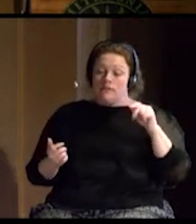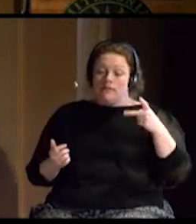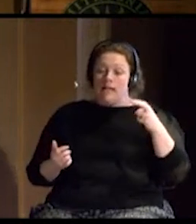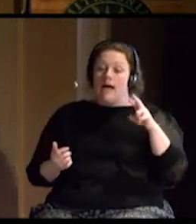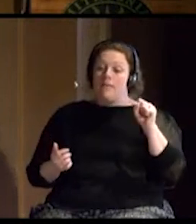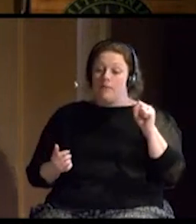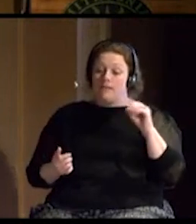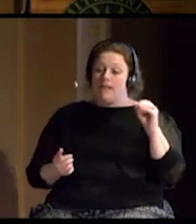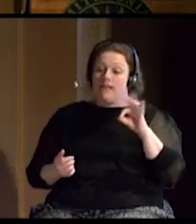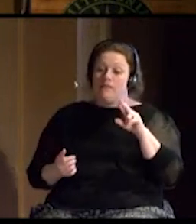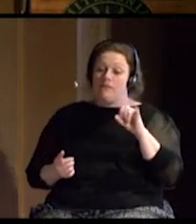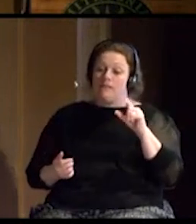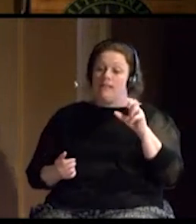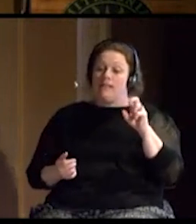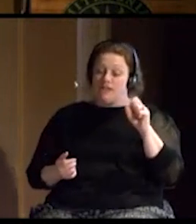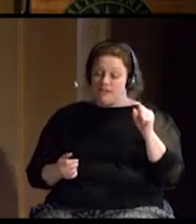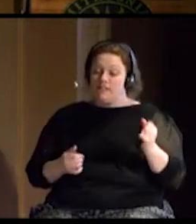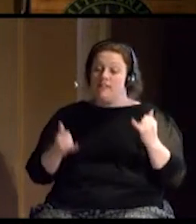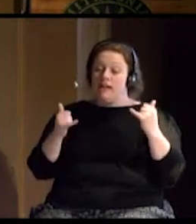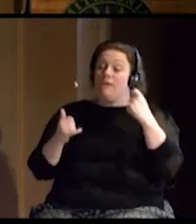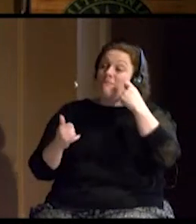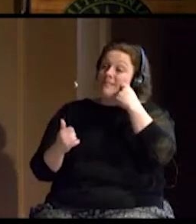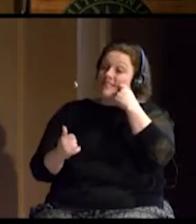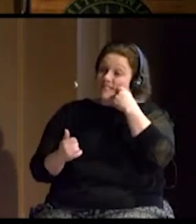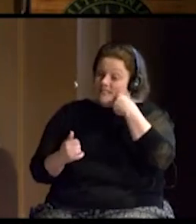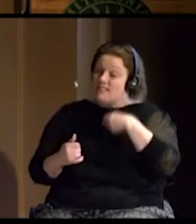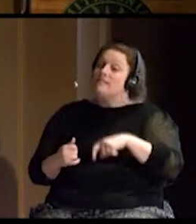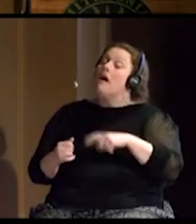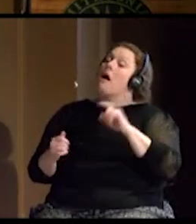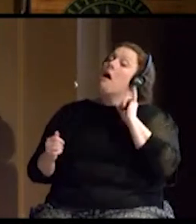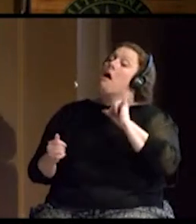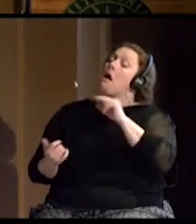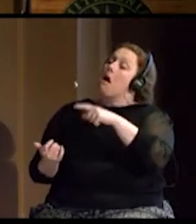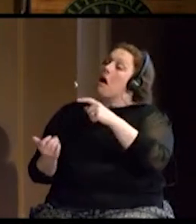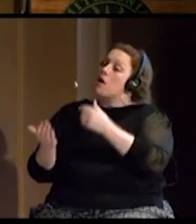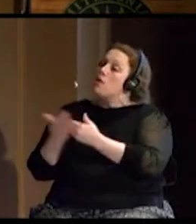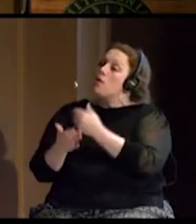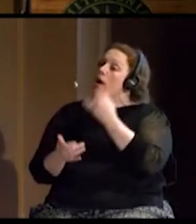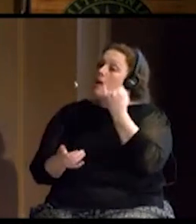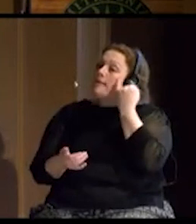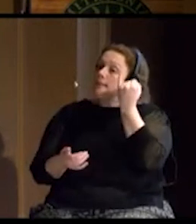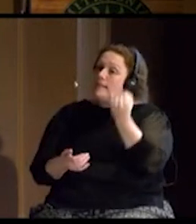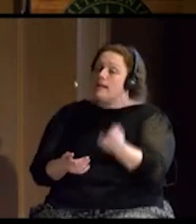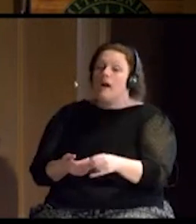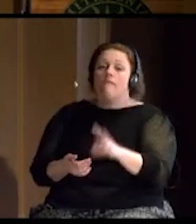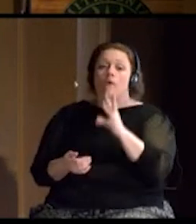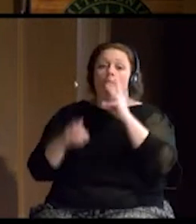but more recently we have revisited this idea that transitions into water column may have resulted